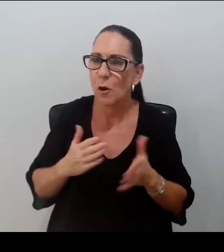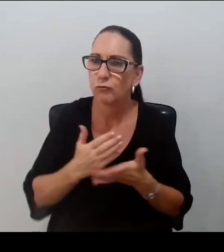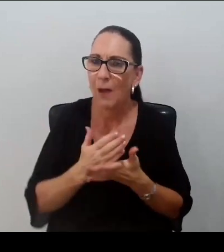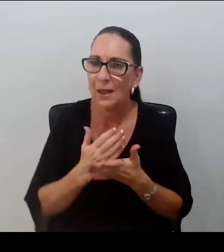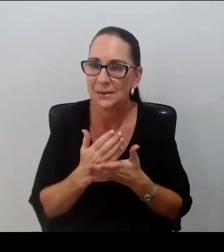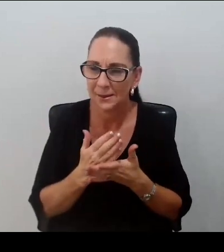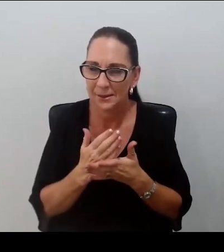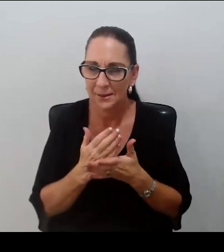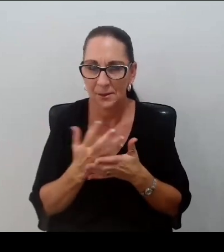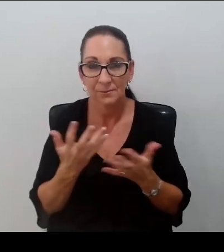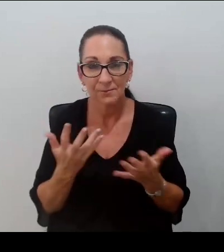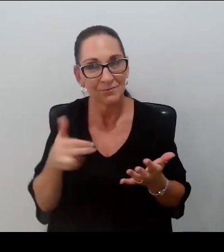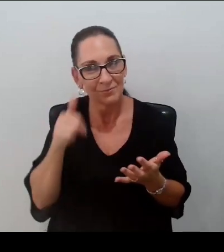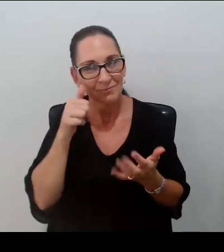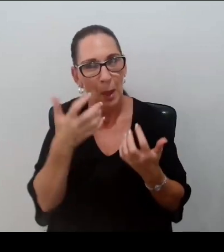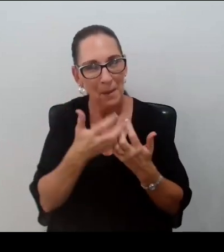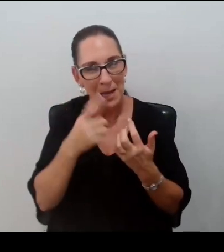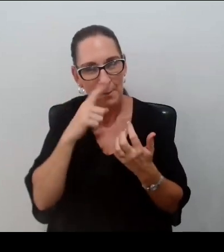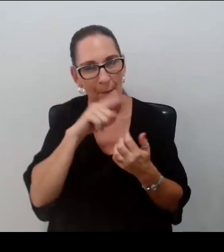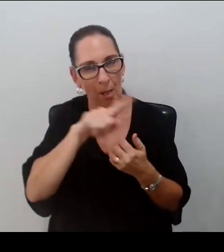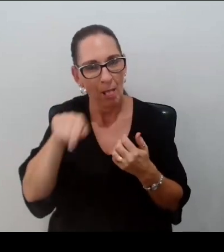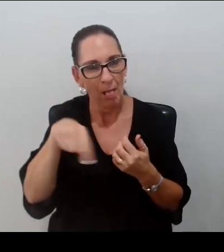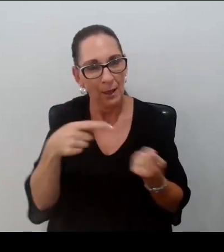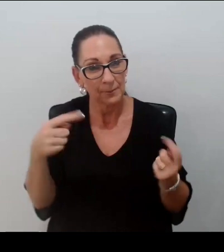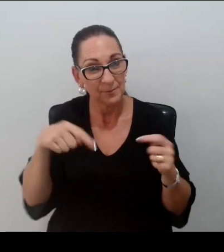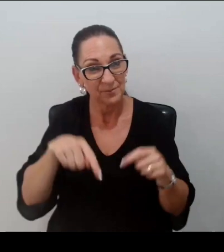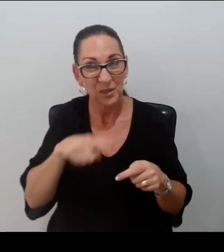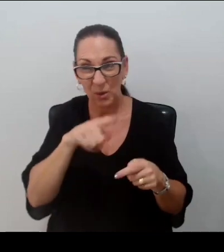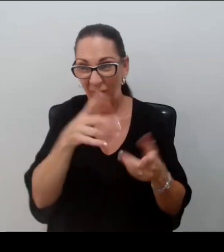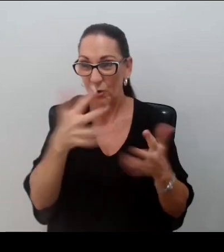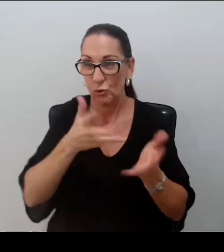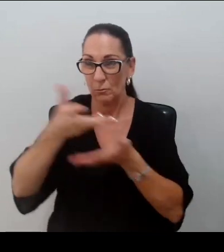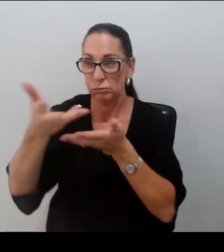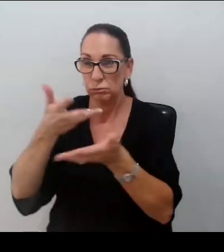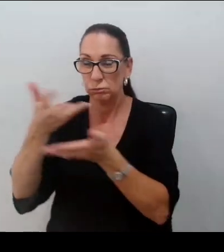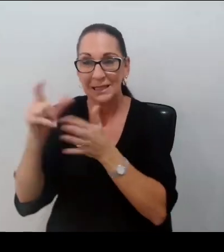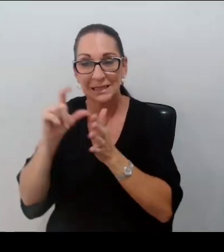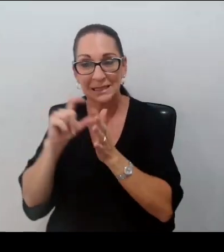attending today’s event spoke to the Disability Royal Commission about their own experiences,